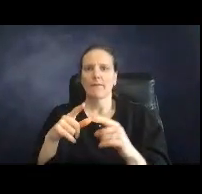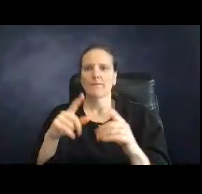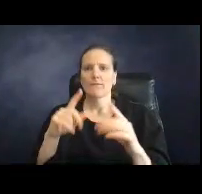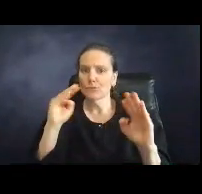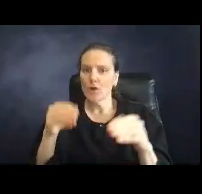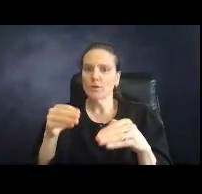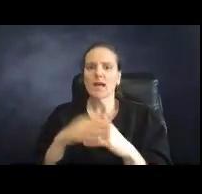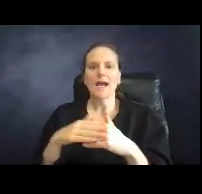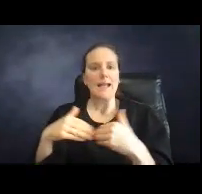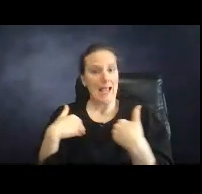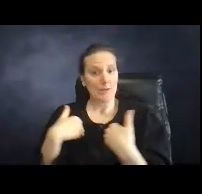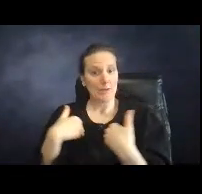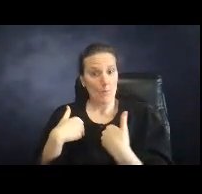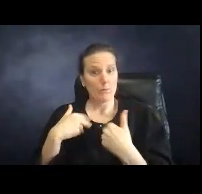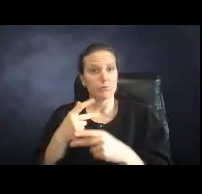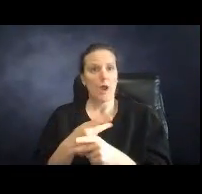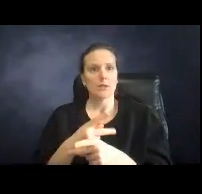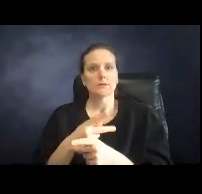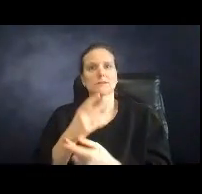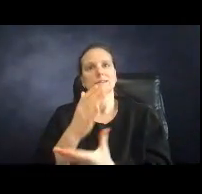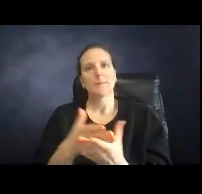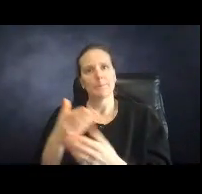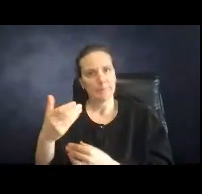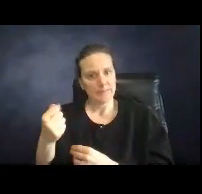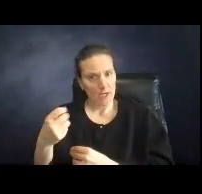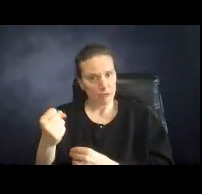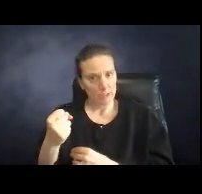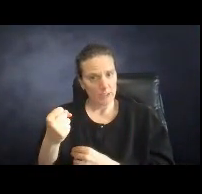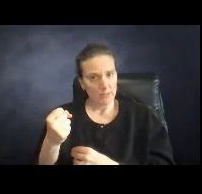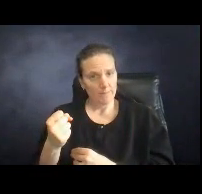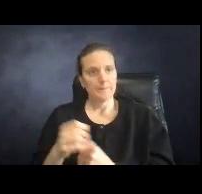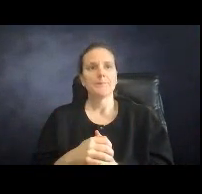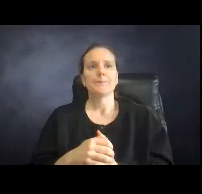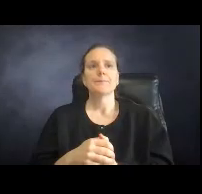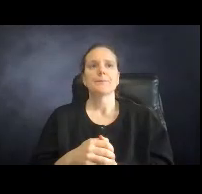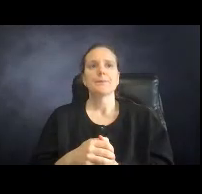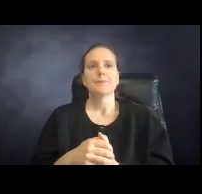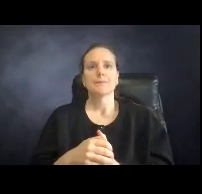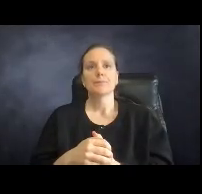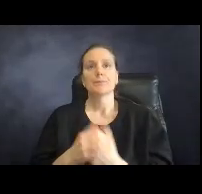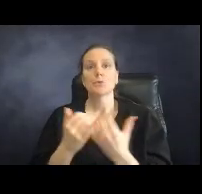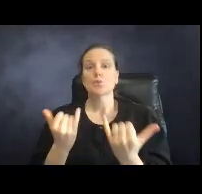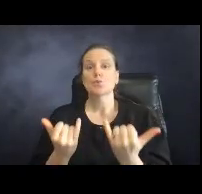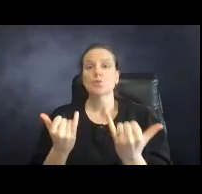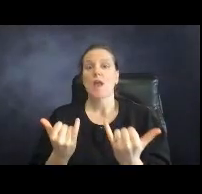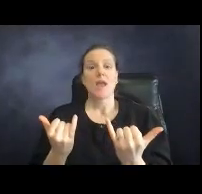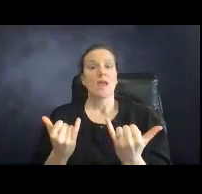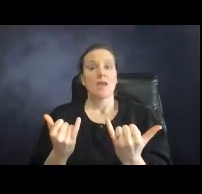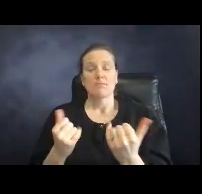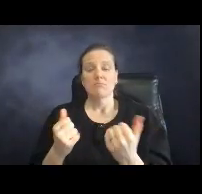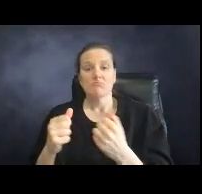from animal products and then some dairy. And today is not about like what kind of diet.